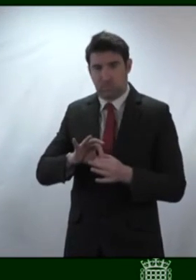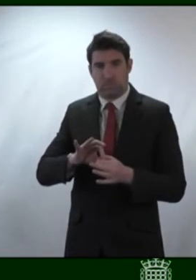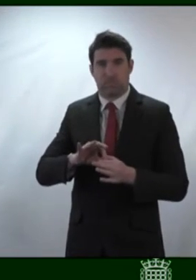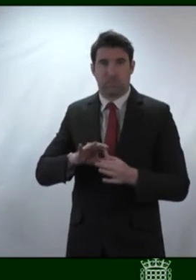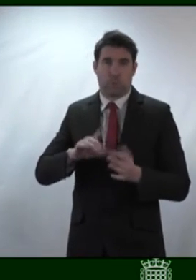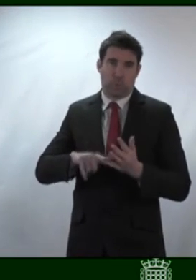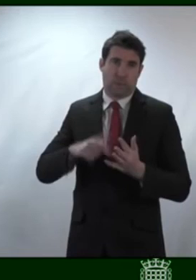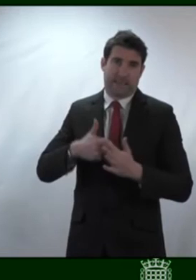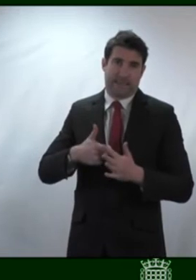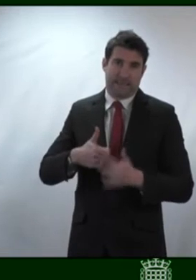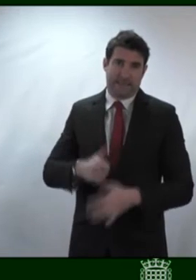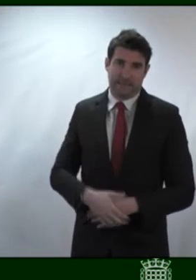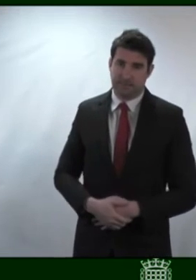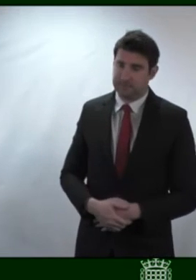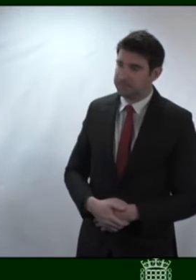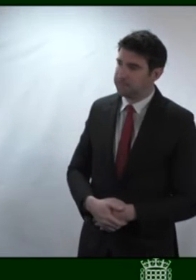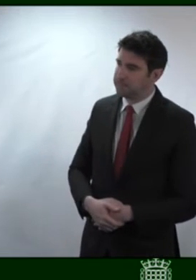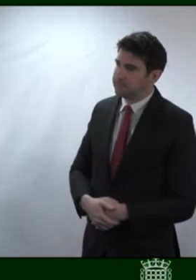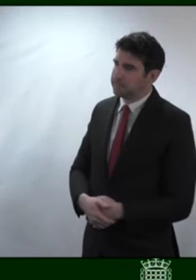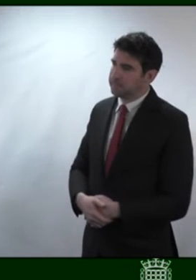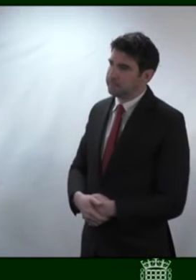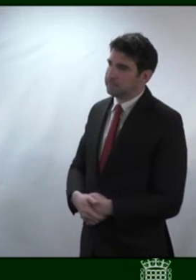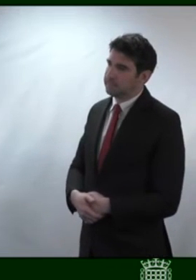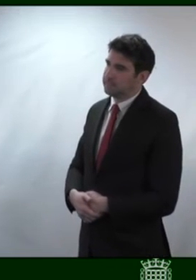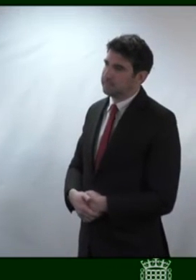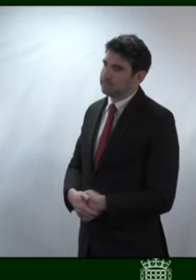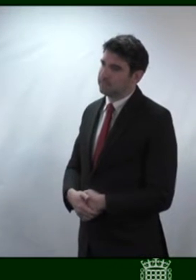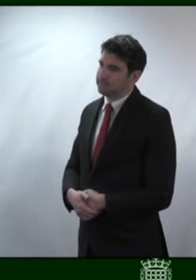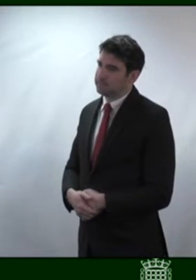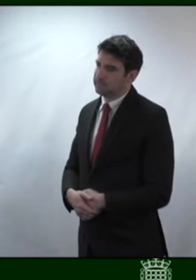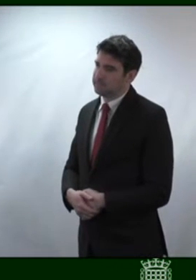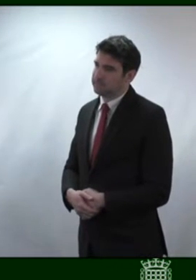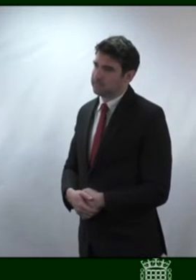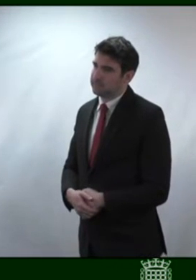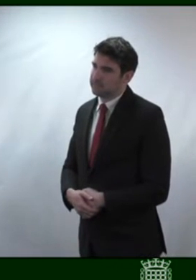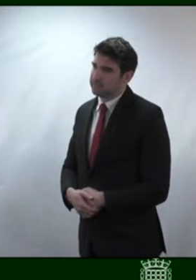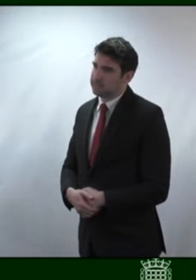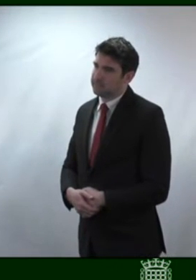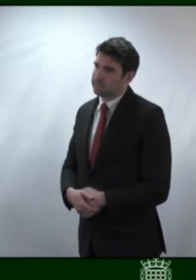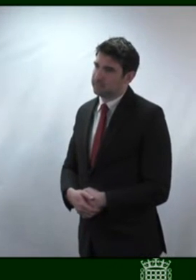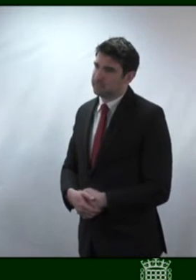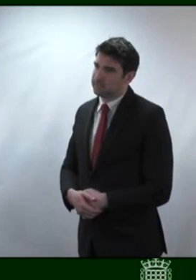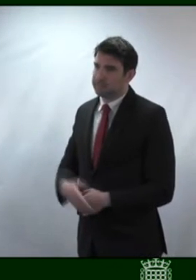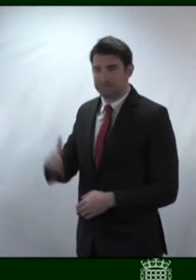At the recent spending review, over £14 billion was allocated for research and development. That